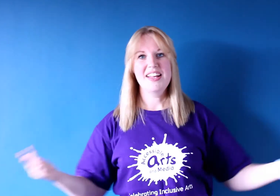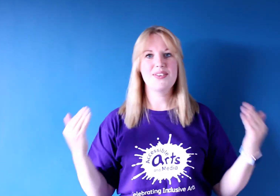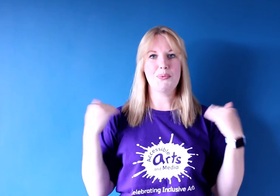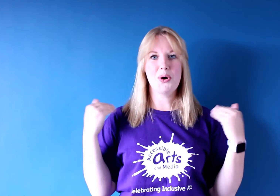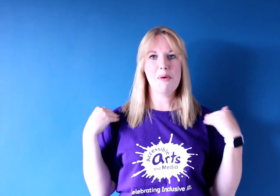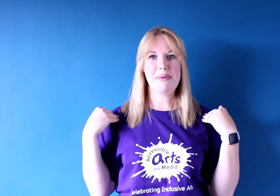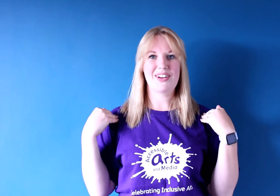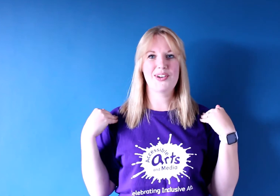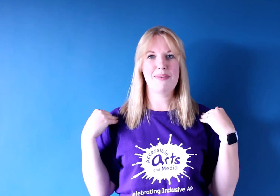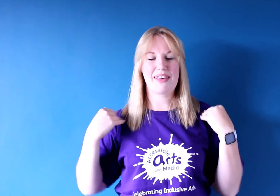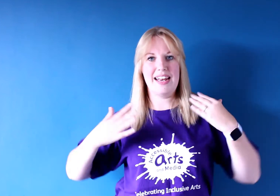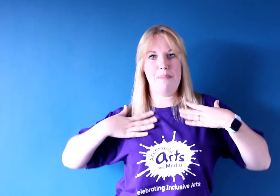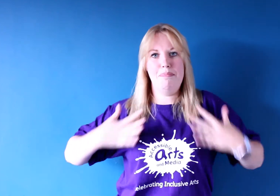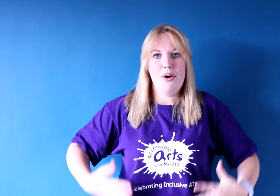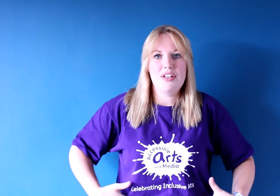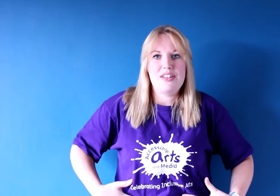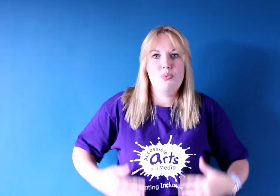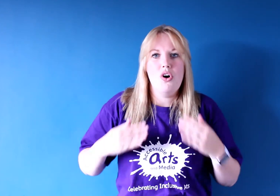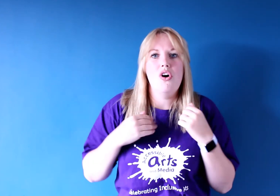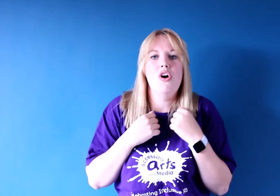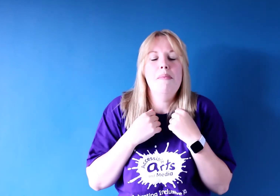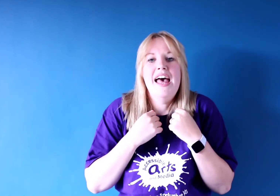Doing a warm-up is all about getting our bodies warm